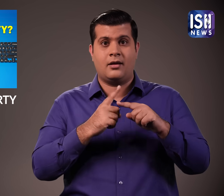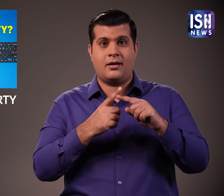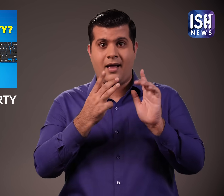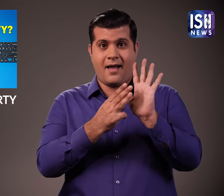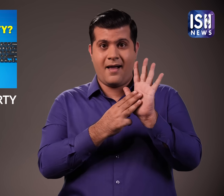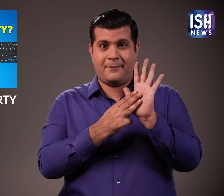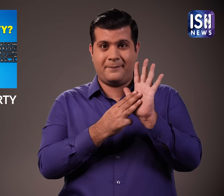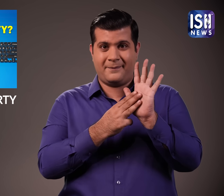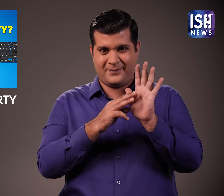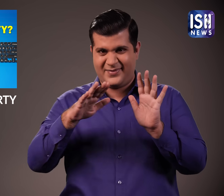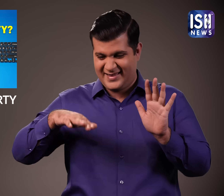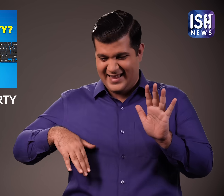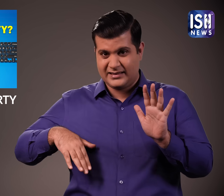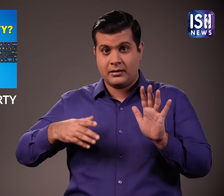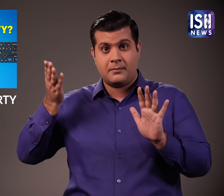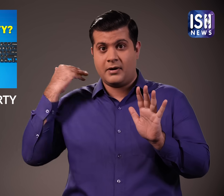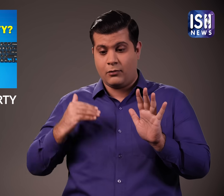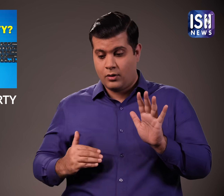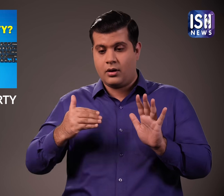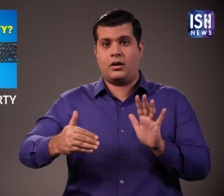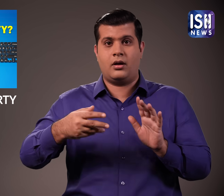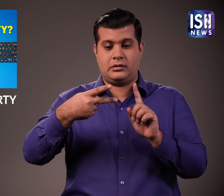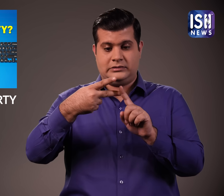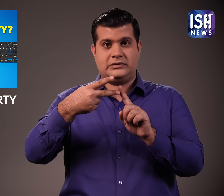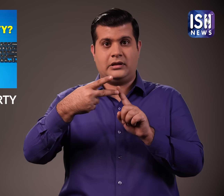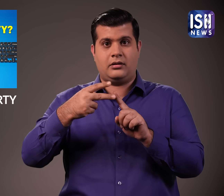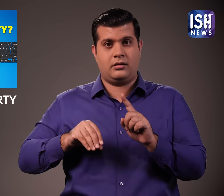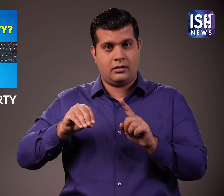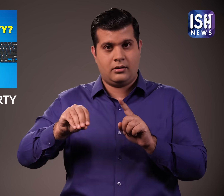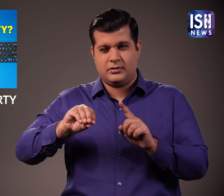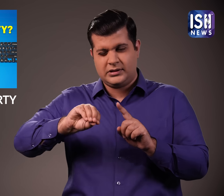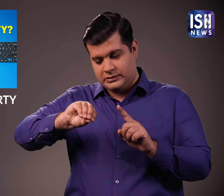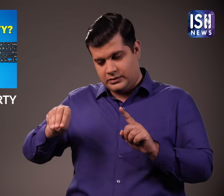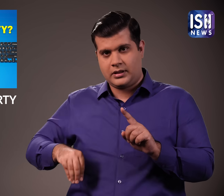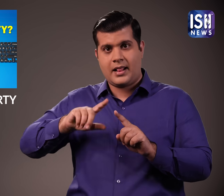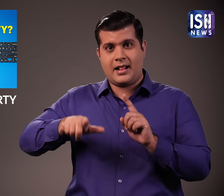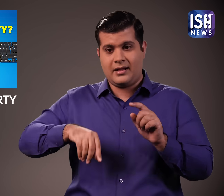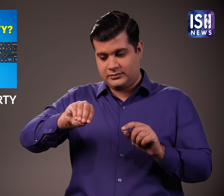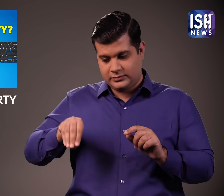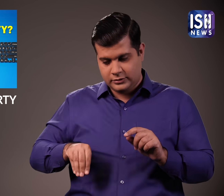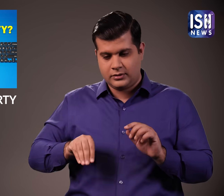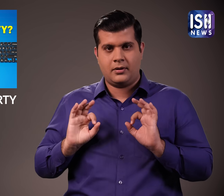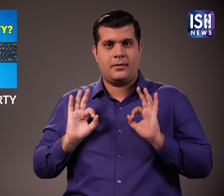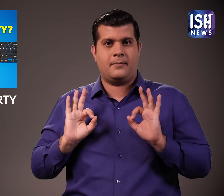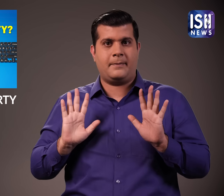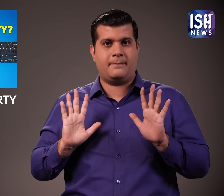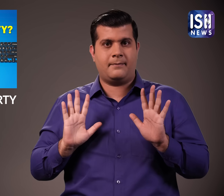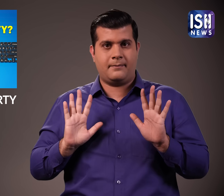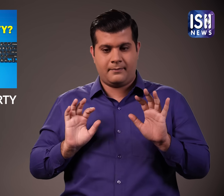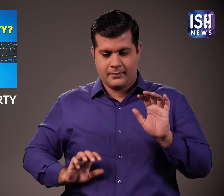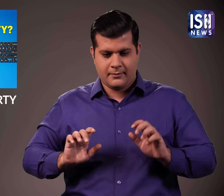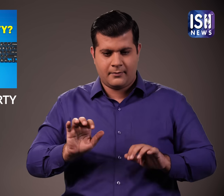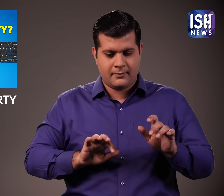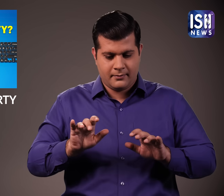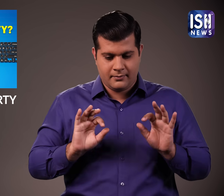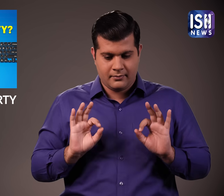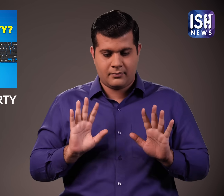The letter ‘M’ was shifted from the end of the middle row to the end of the last row.